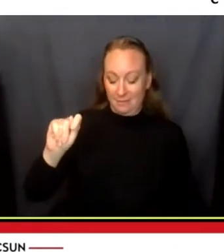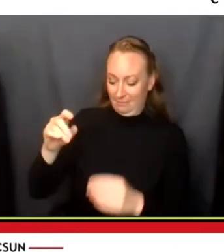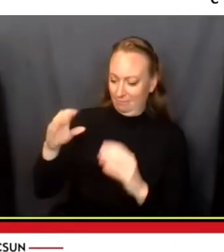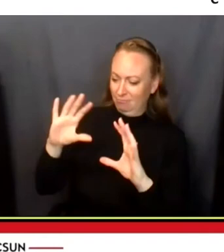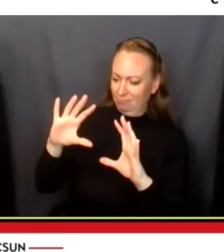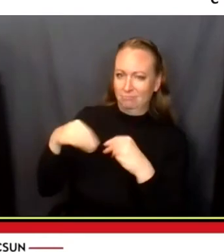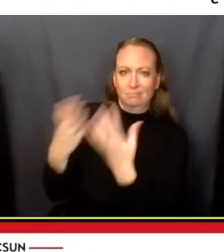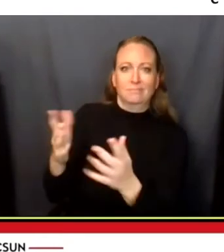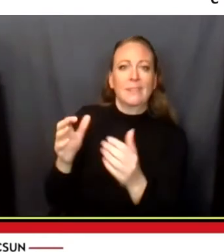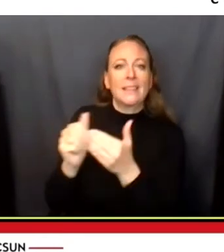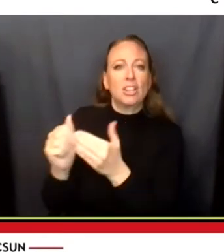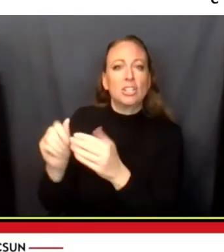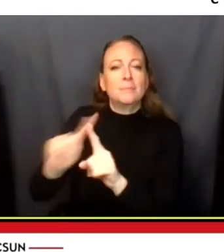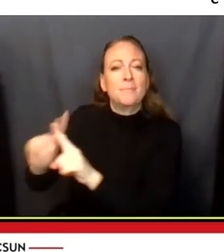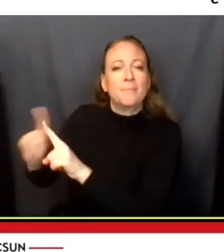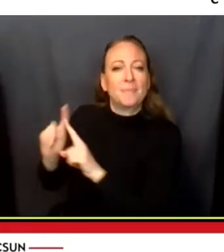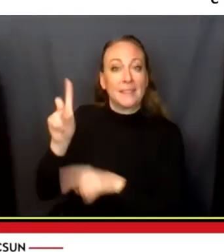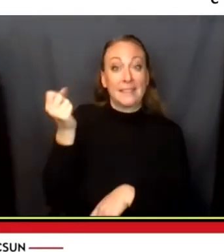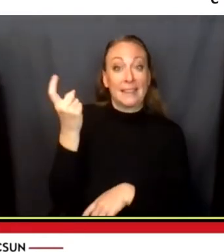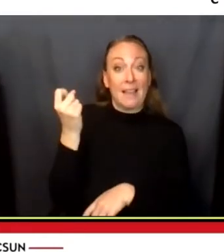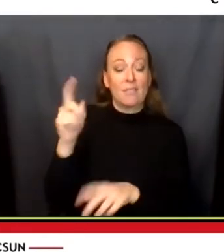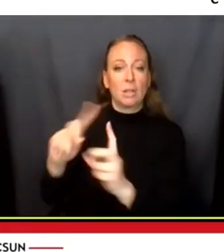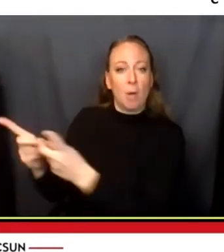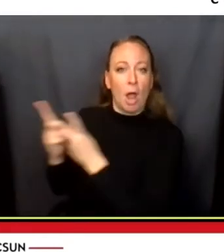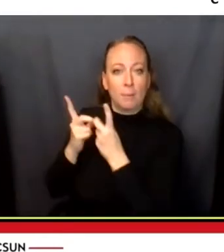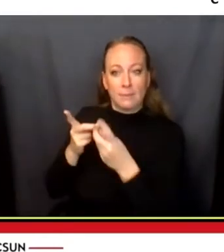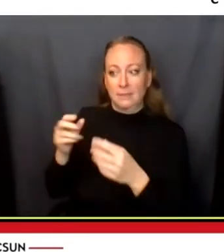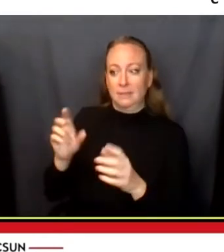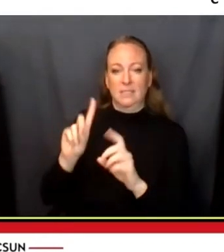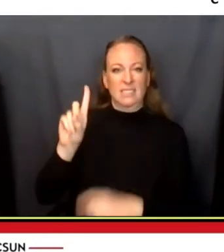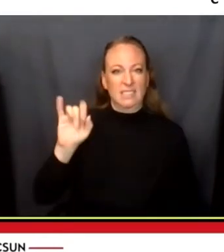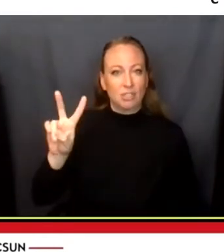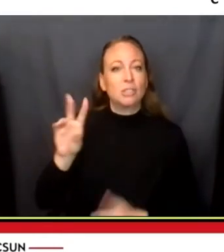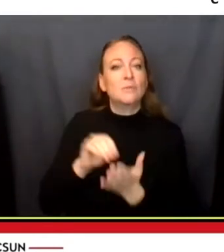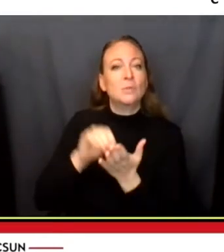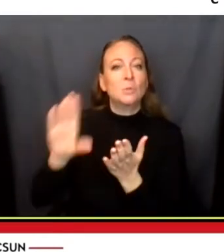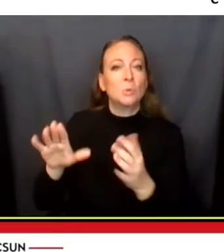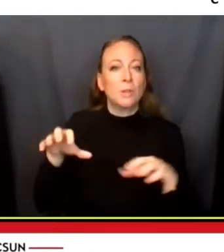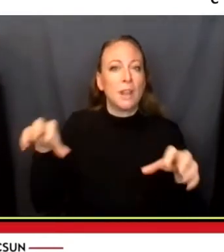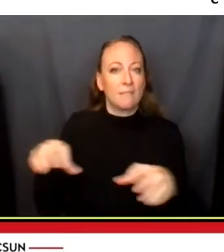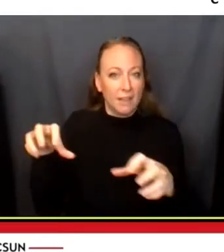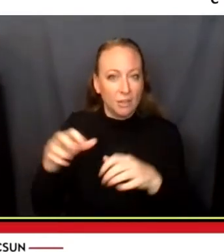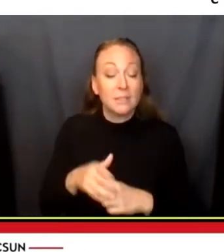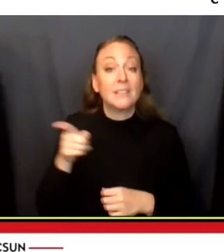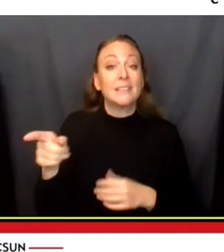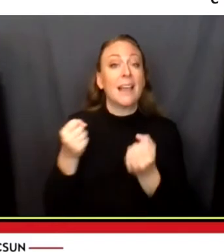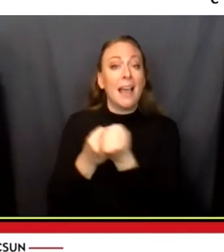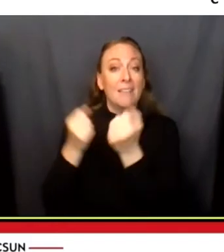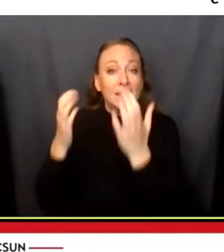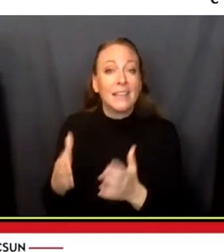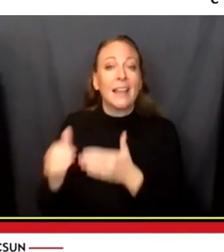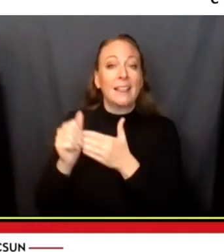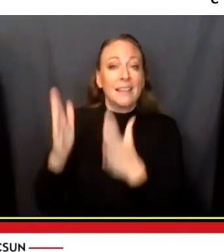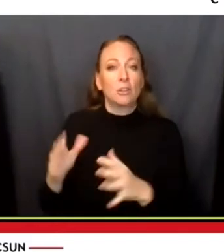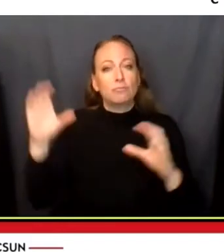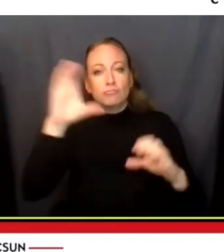in the division of student affairs. He's an advocate and leader who seeks to ensure student access and accommodation,